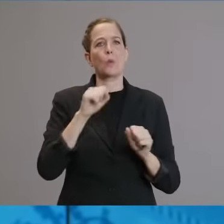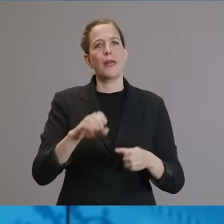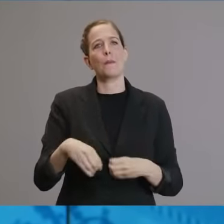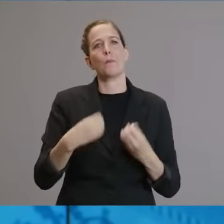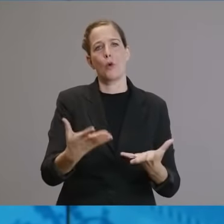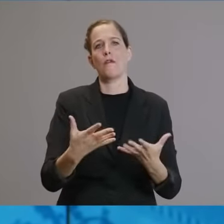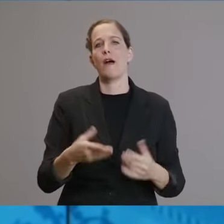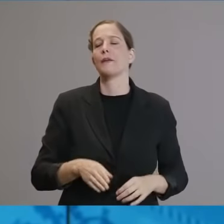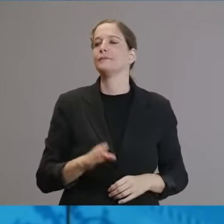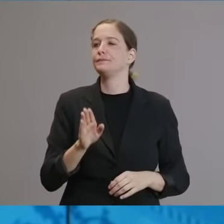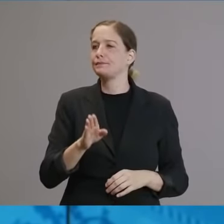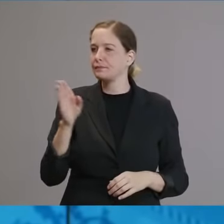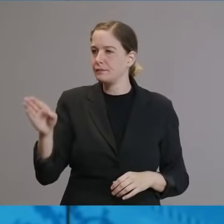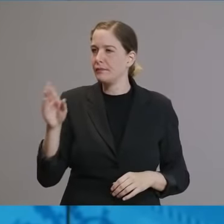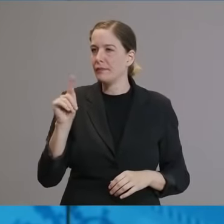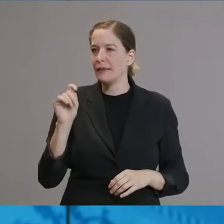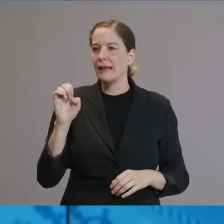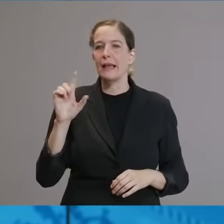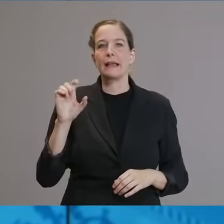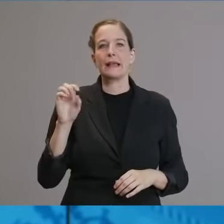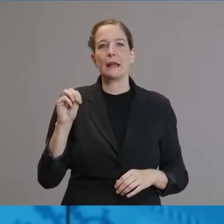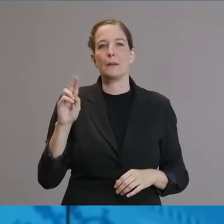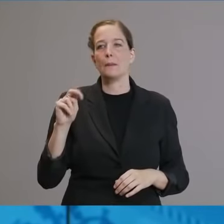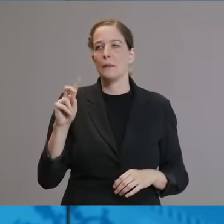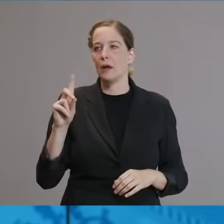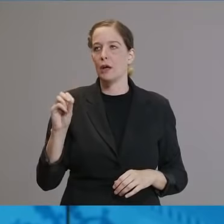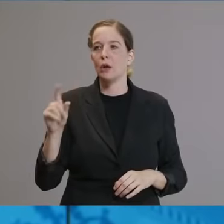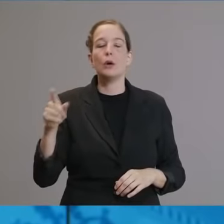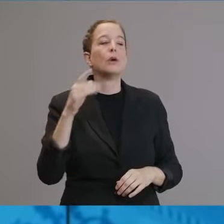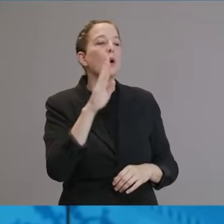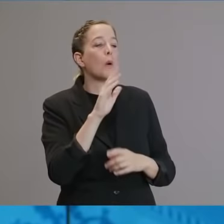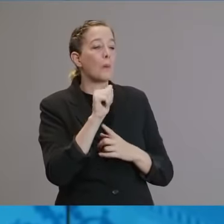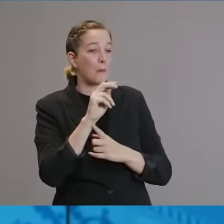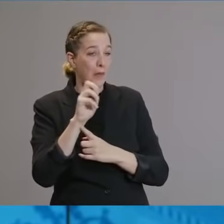SO IF BANNER WAS SAYING THAT THEY ARE WORRIED ABOUT REACHING CAPACITY, WHAT CHANGED THIS